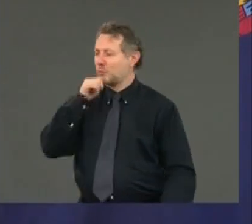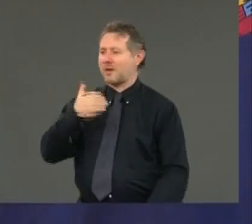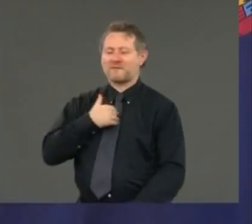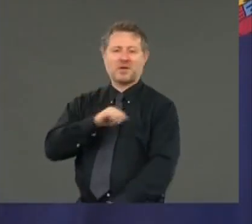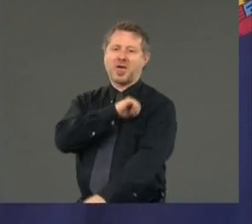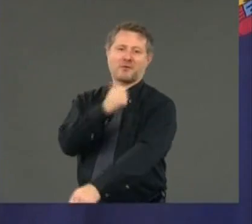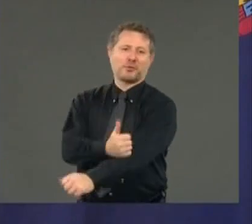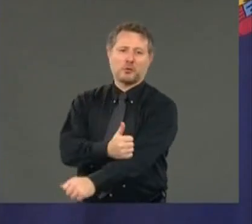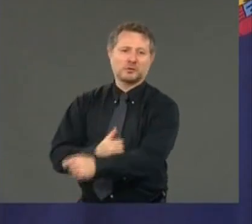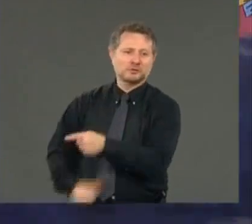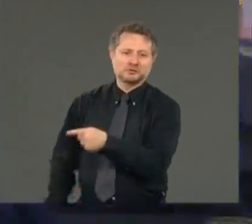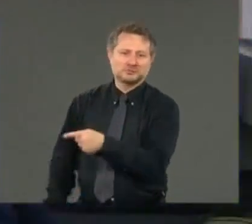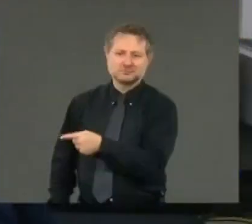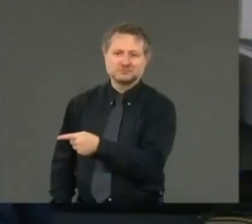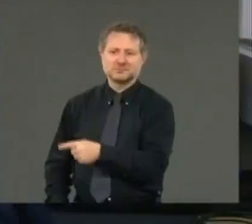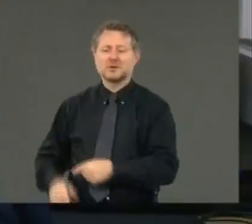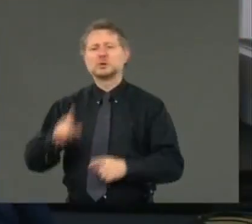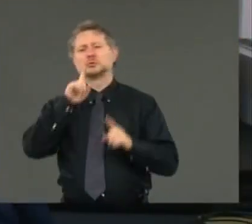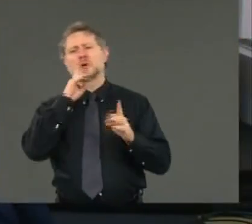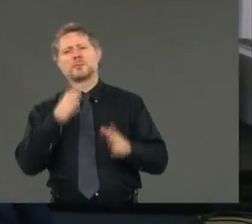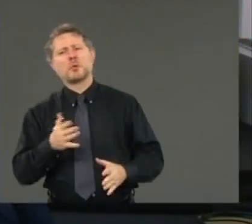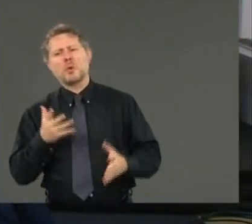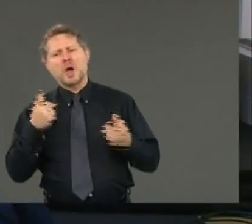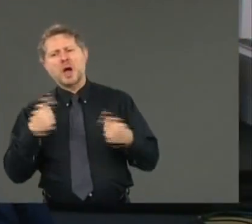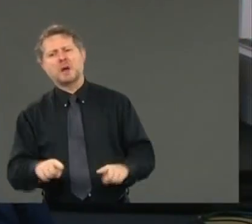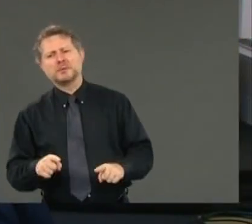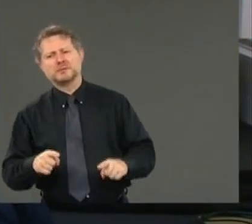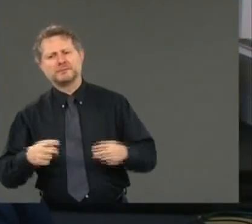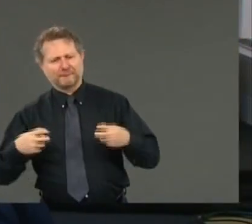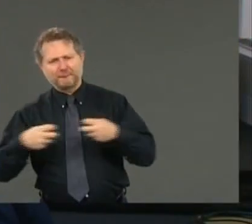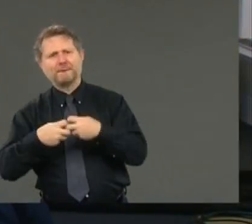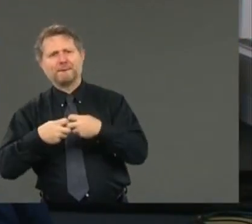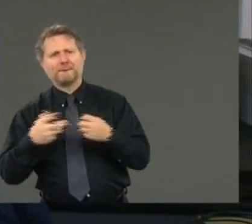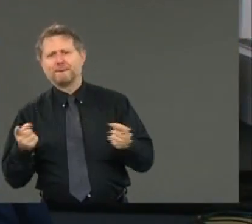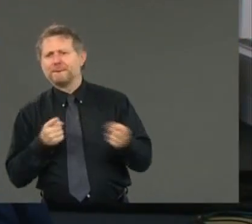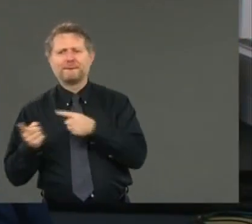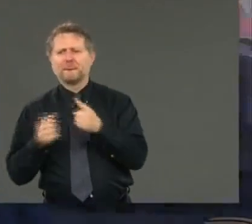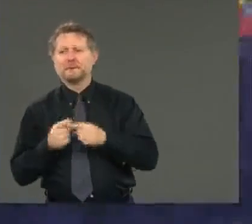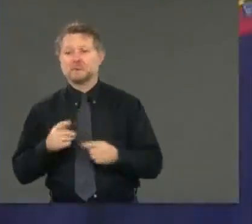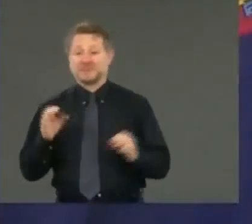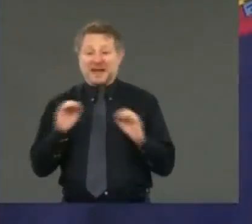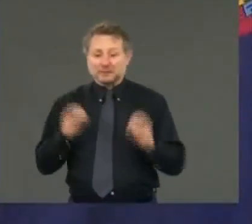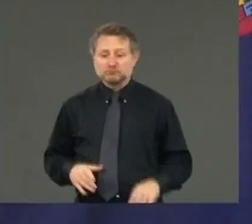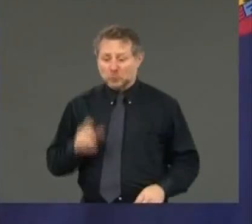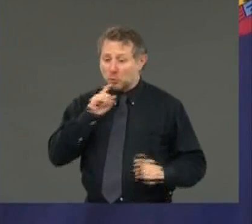OPEN OR REOPEN. THEY NEVER HAVE. WHAT HAPPENS THEN?